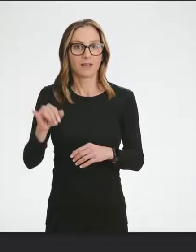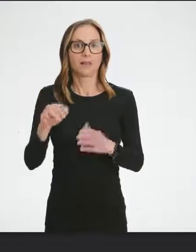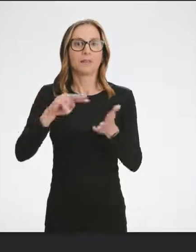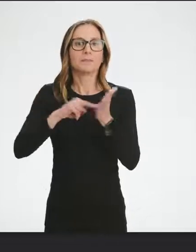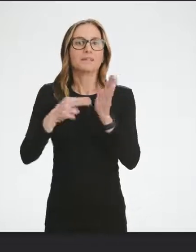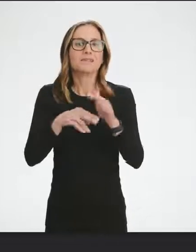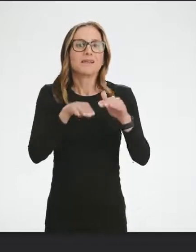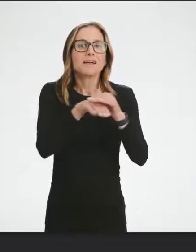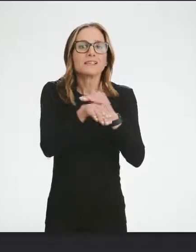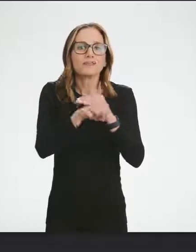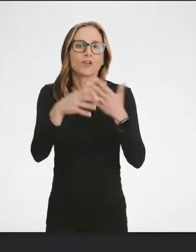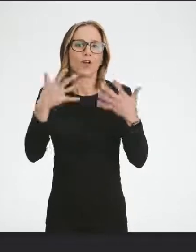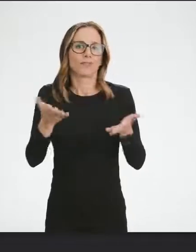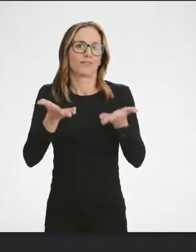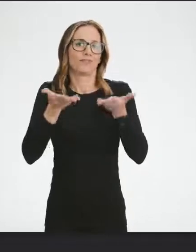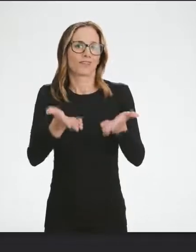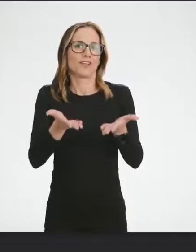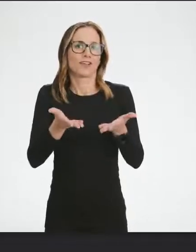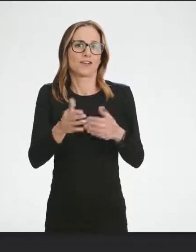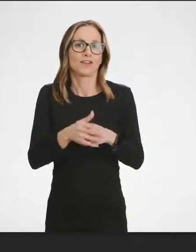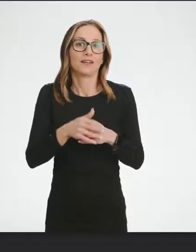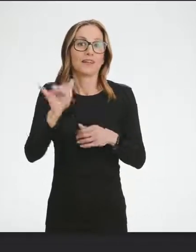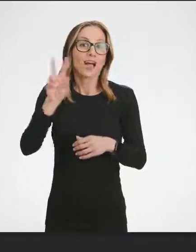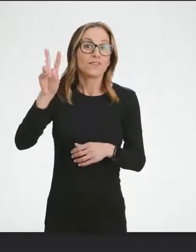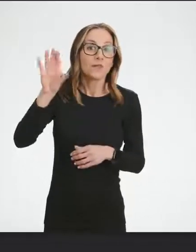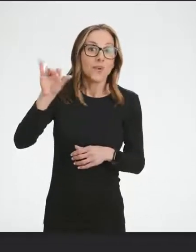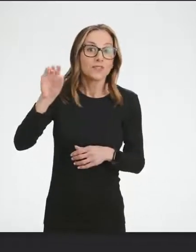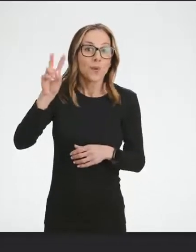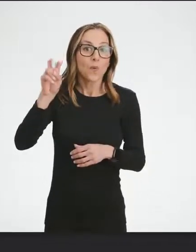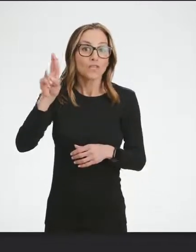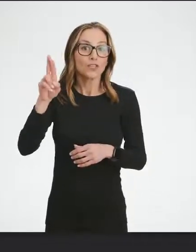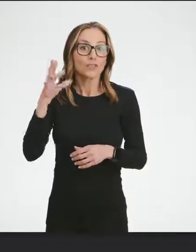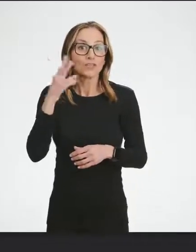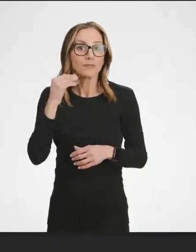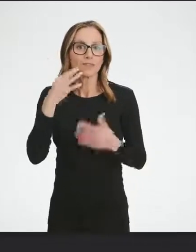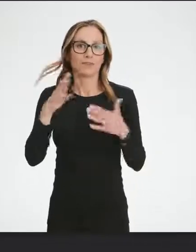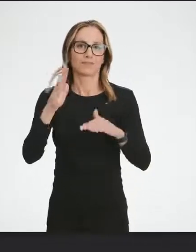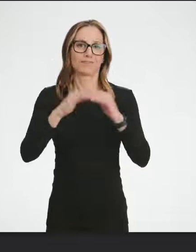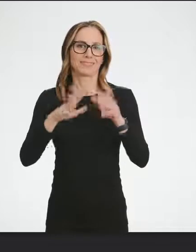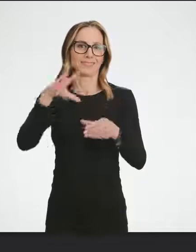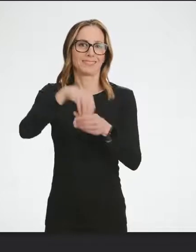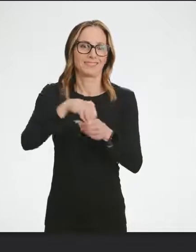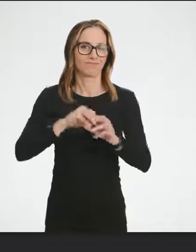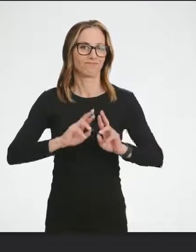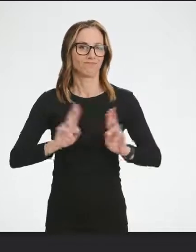features, like a terrific, out-of-the-box VoiceOver experience that's easy to customize.